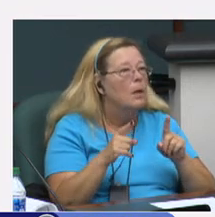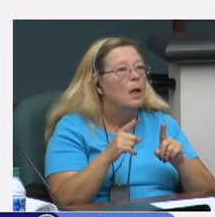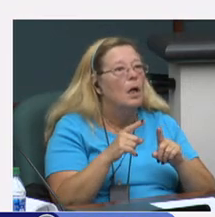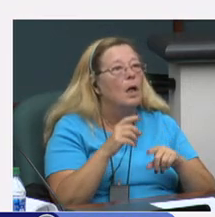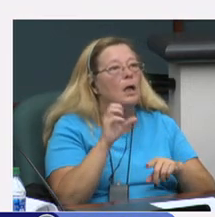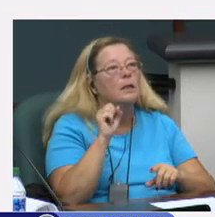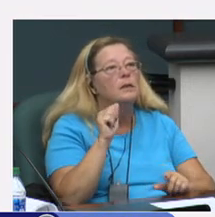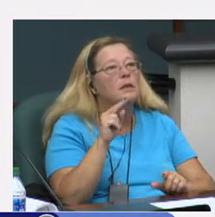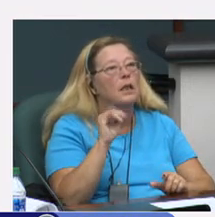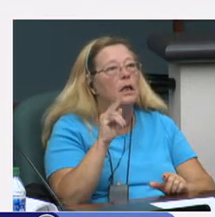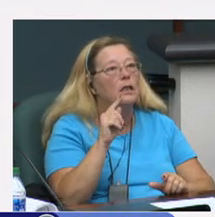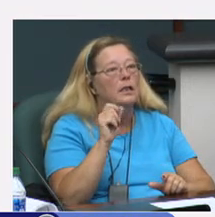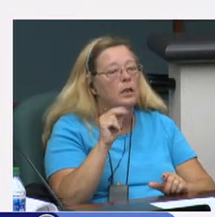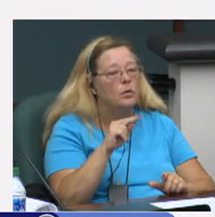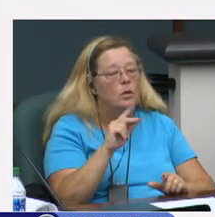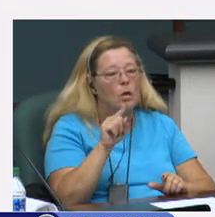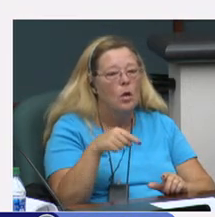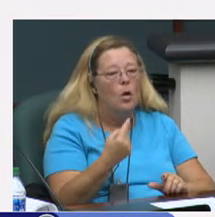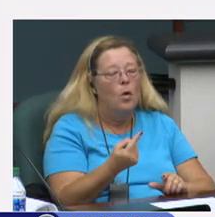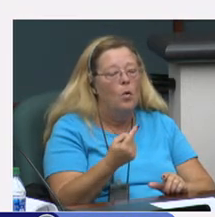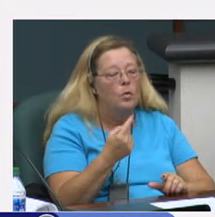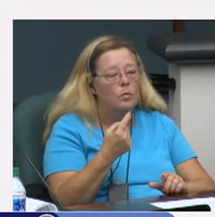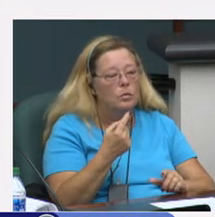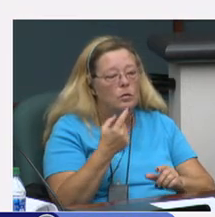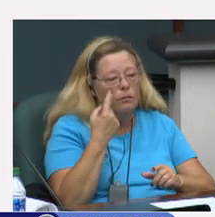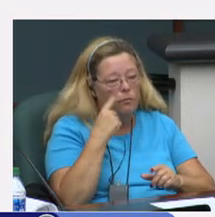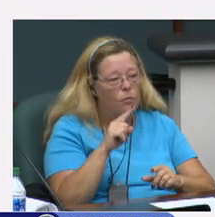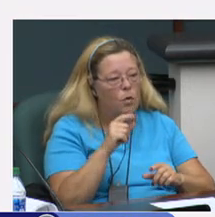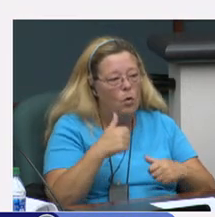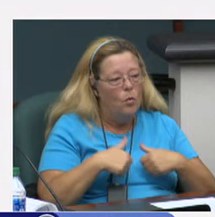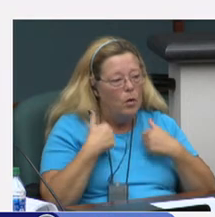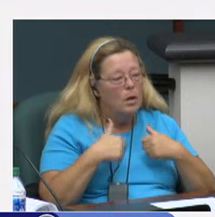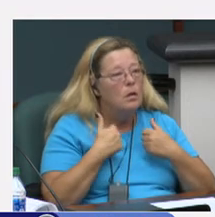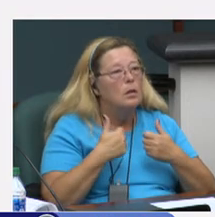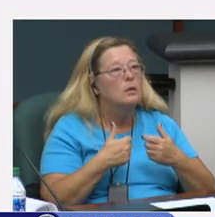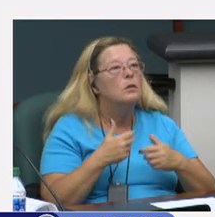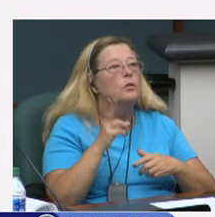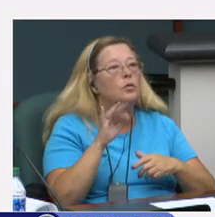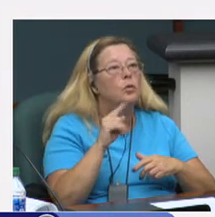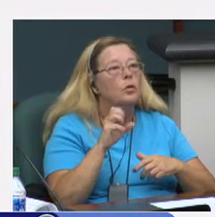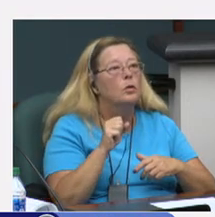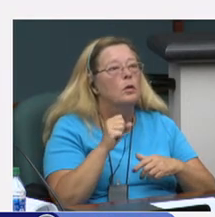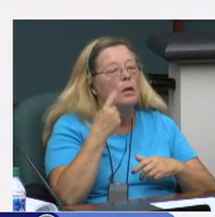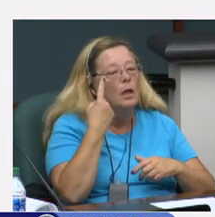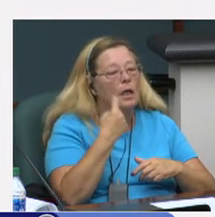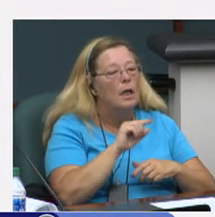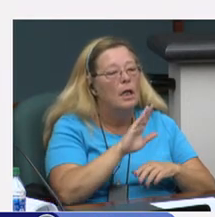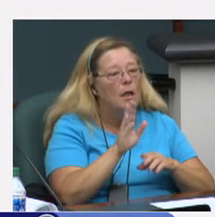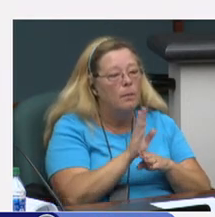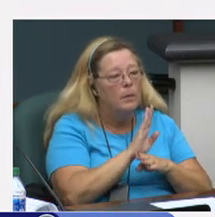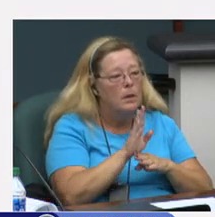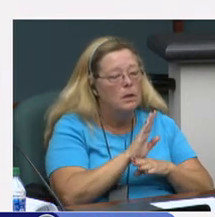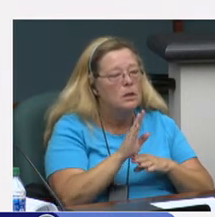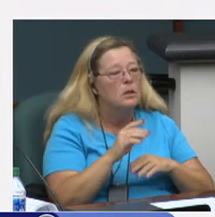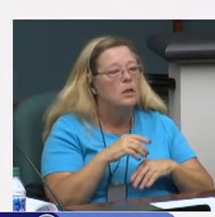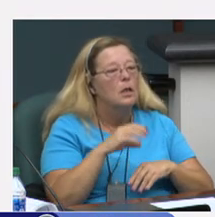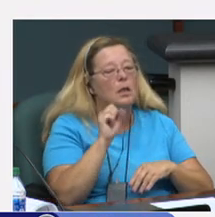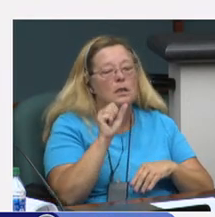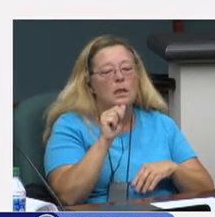the only one that limits to residential units of four but in any commercial district sanitation does not serve I'm not aware